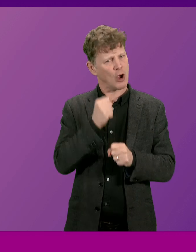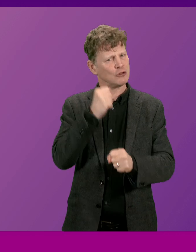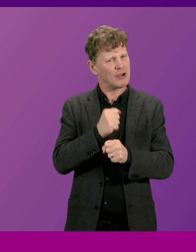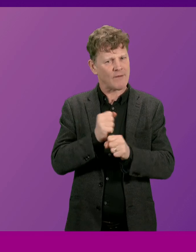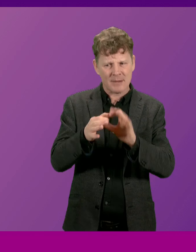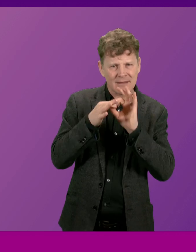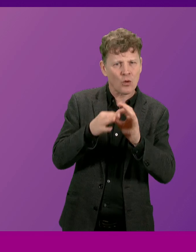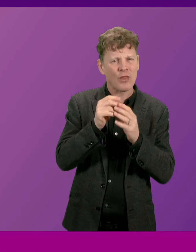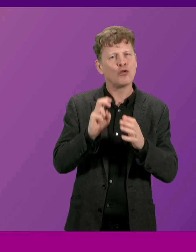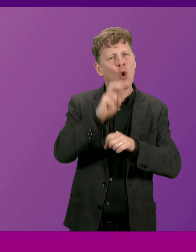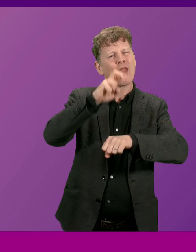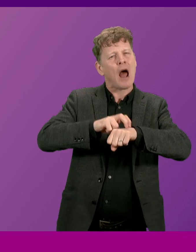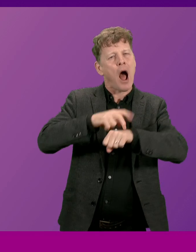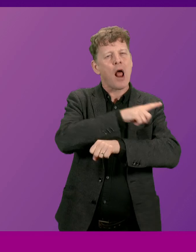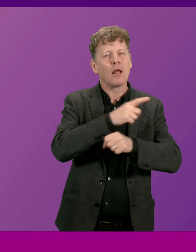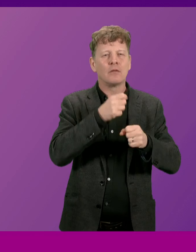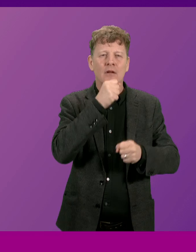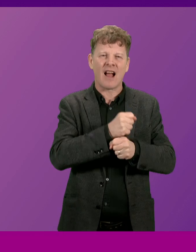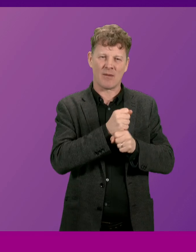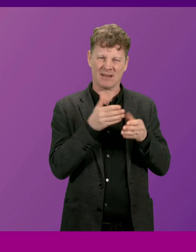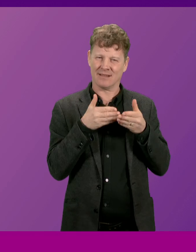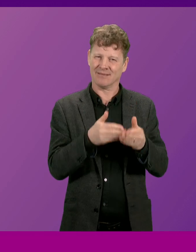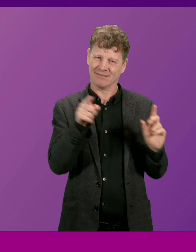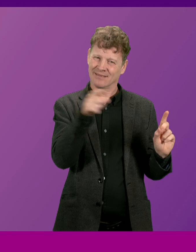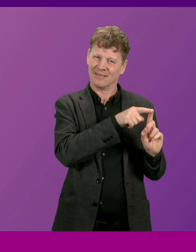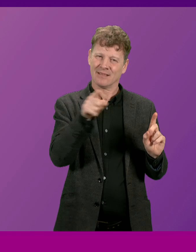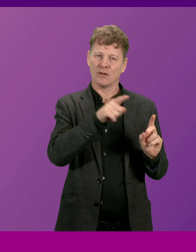the Northern Ireland Executive and with key agencies, through the paws for thought puppy